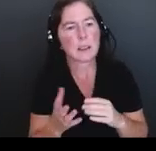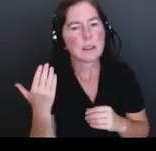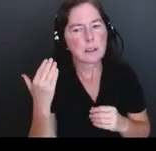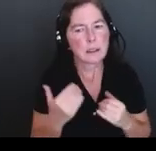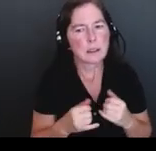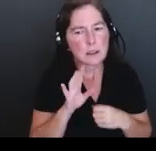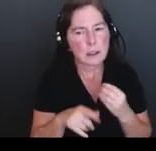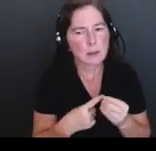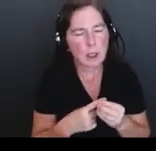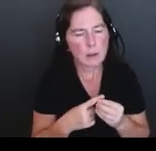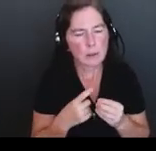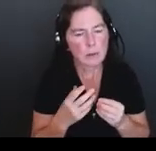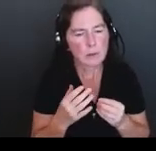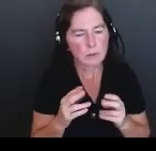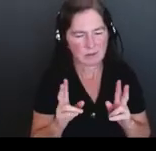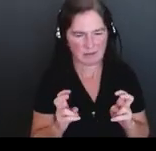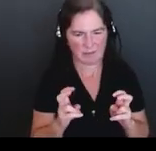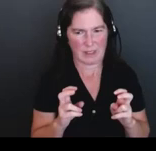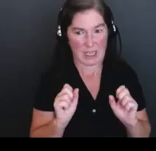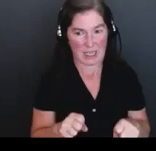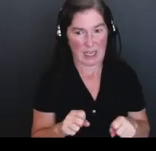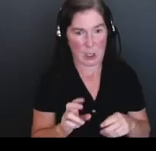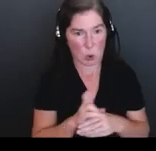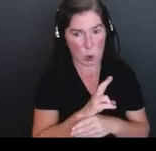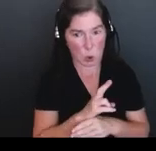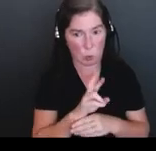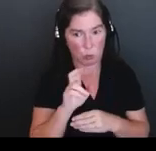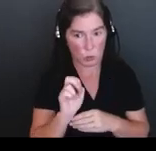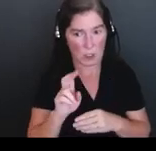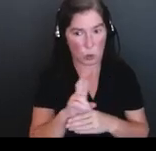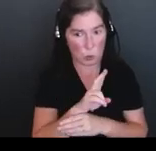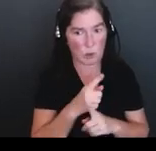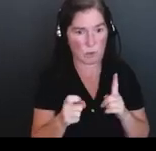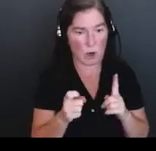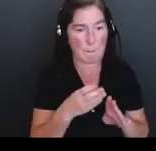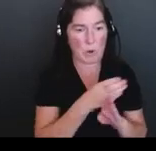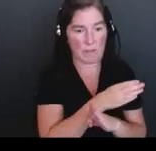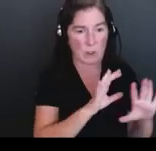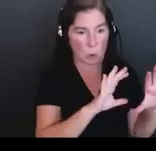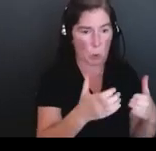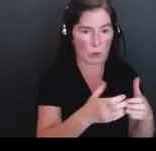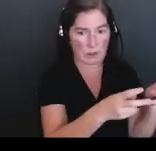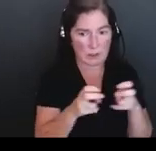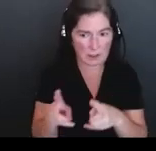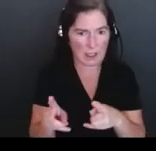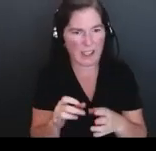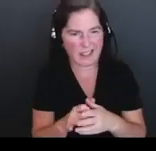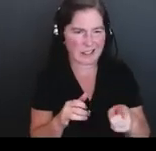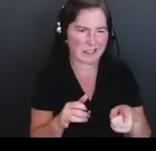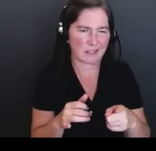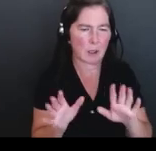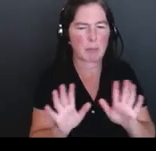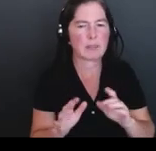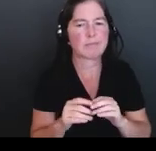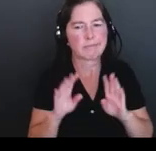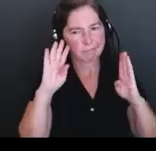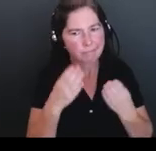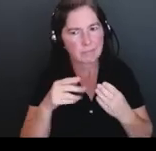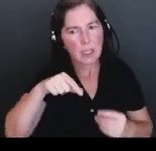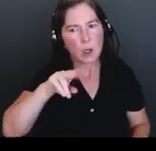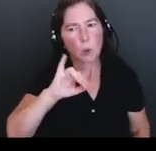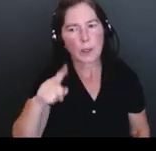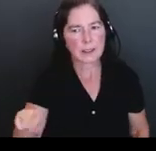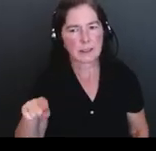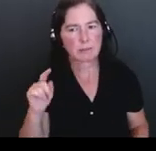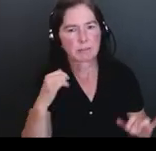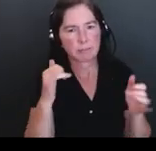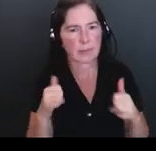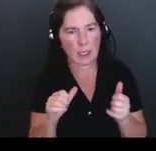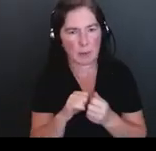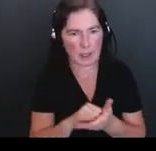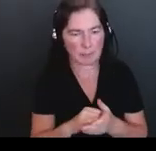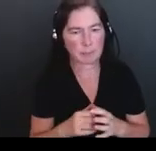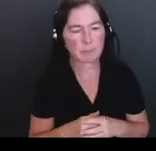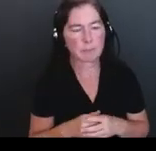So I'm going to go ahead and cancel, and discard. So let's we're going to move on to quiz. So in assignments on day one we, I know Andrew showed you assignments and quiz from existing.